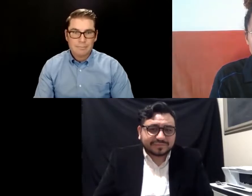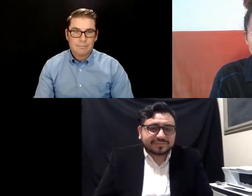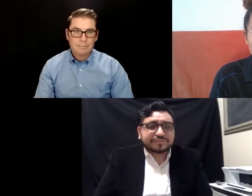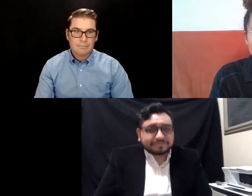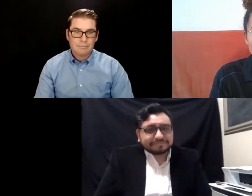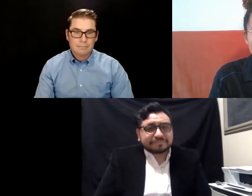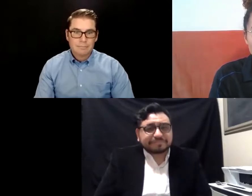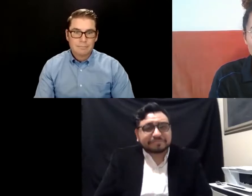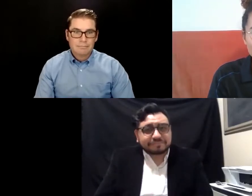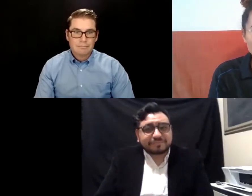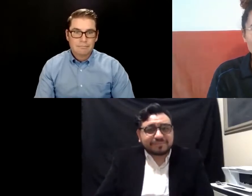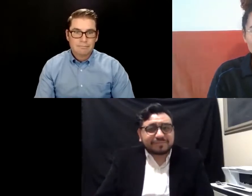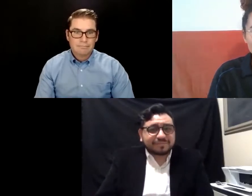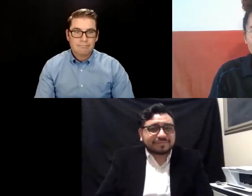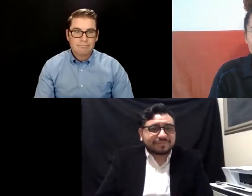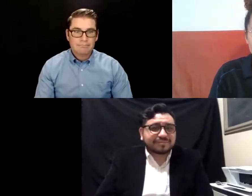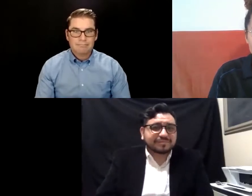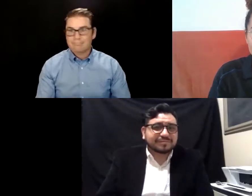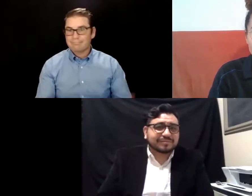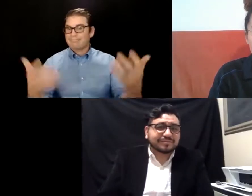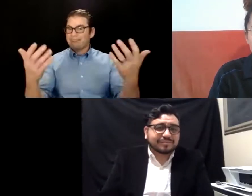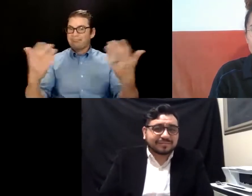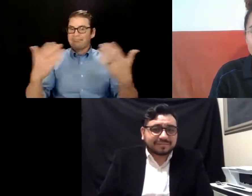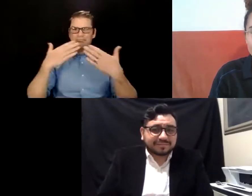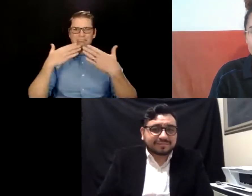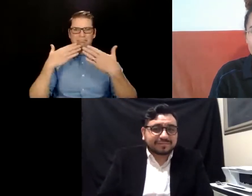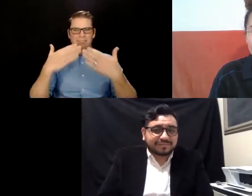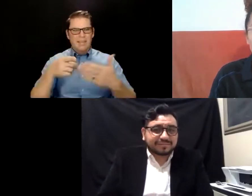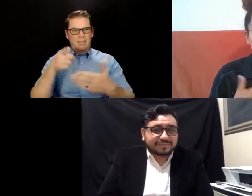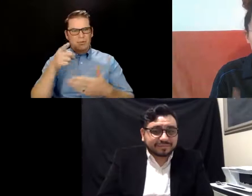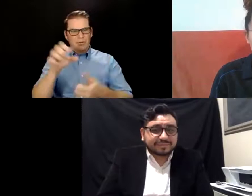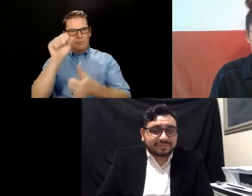Thank you, I think that's that's. I'm so glad that you know people watching this will be